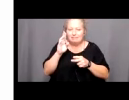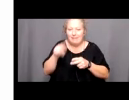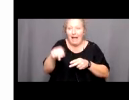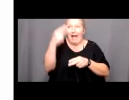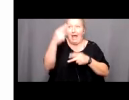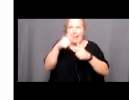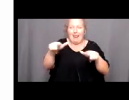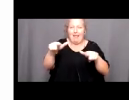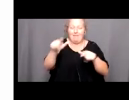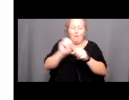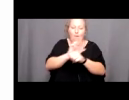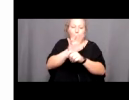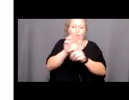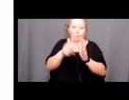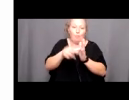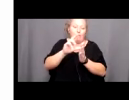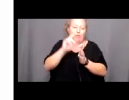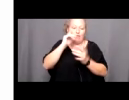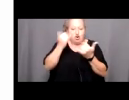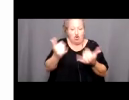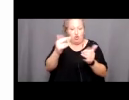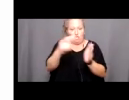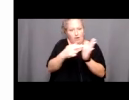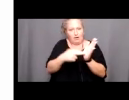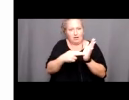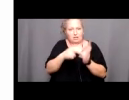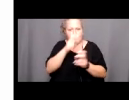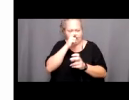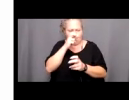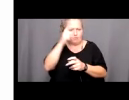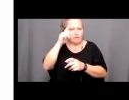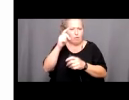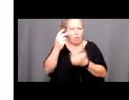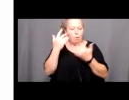of current regulation on wildfire smoke heat and COVID.